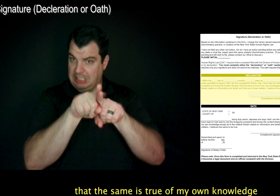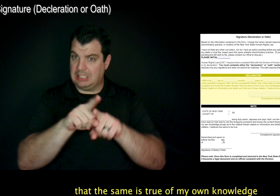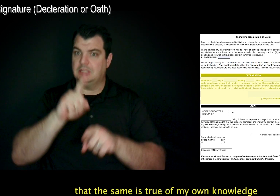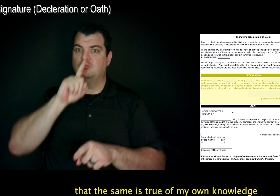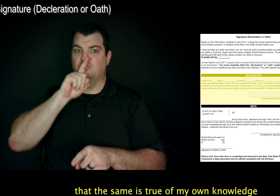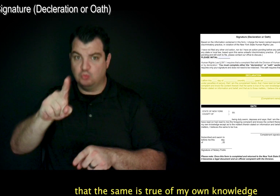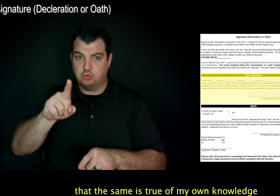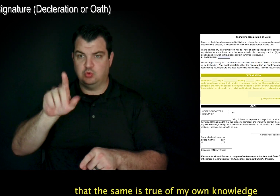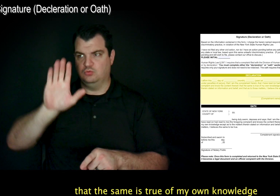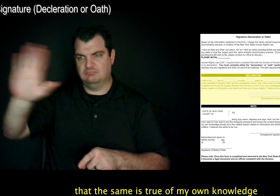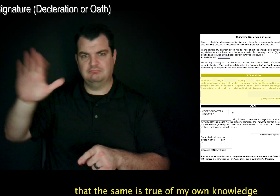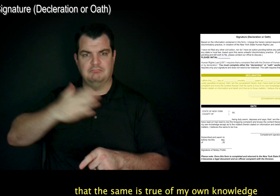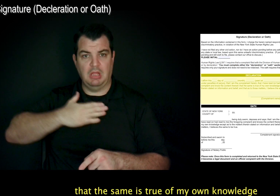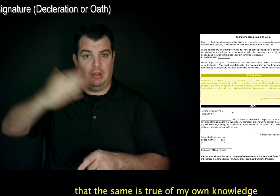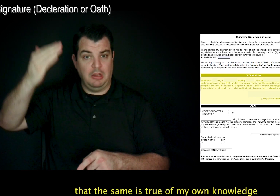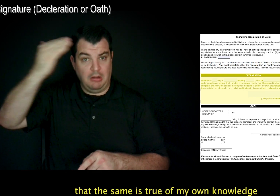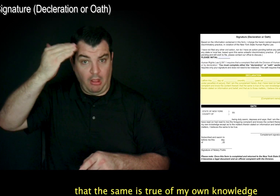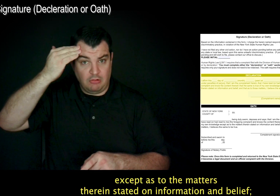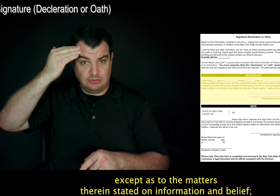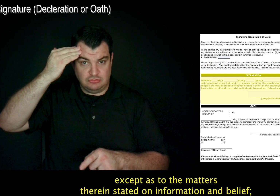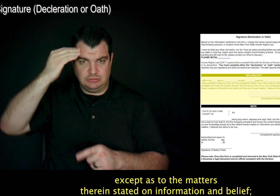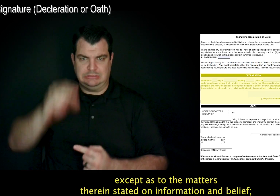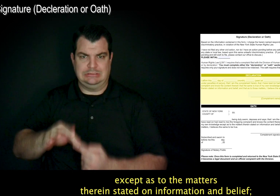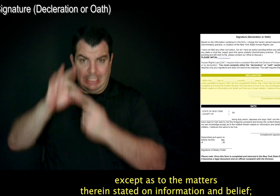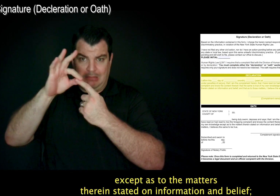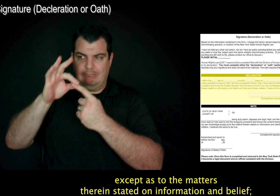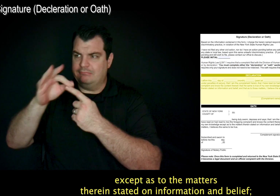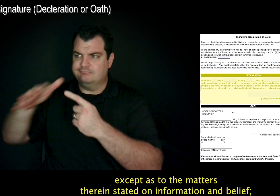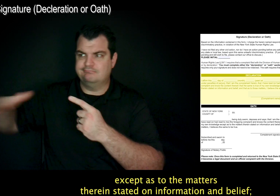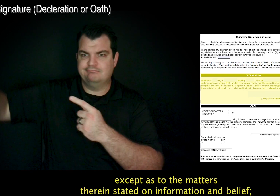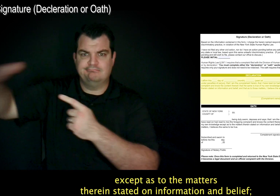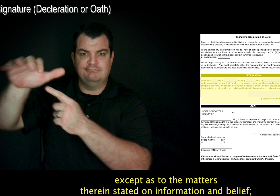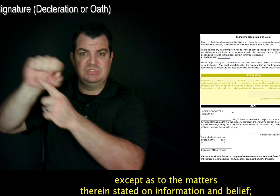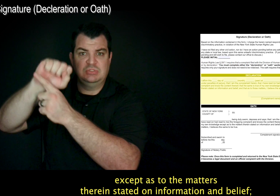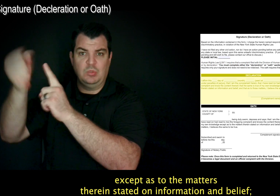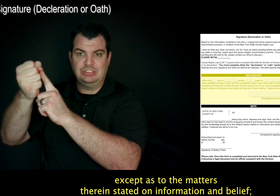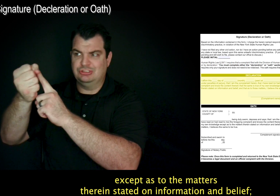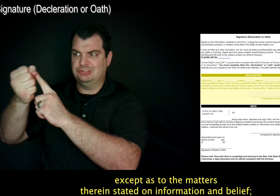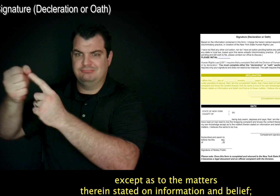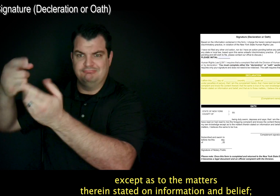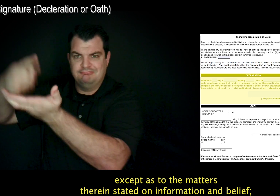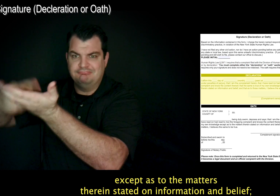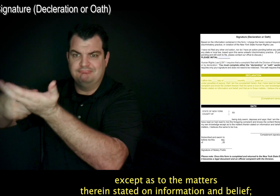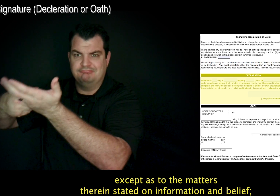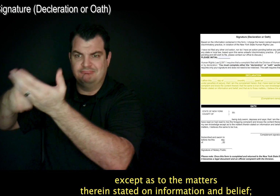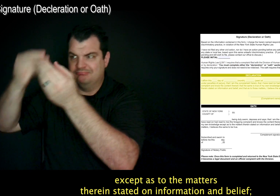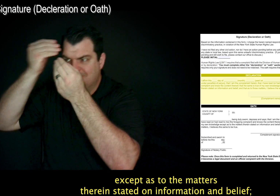that the same is true of my own knowledge except as to the matters therein stated on information and belief;